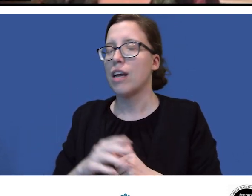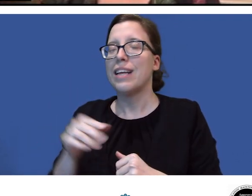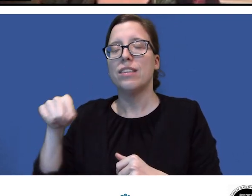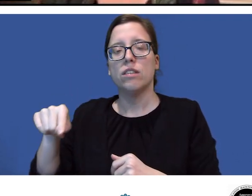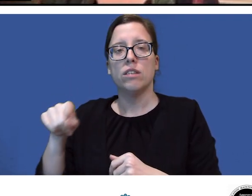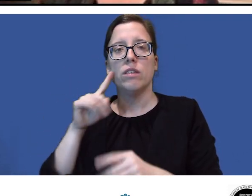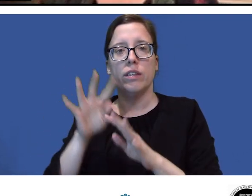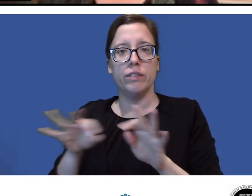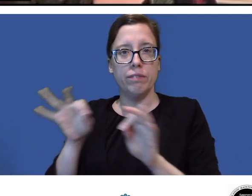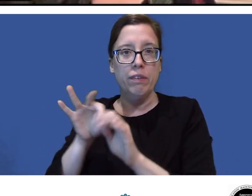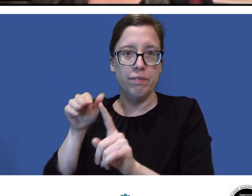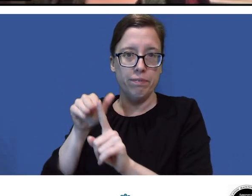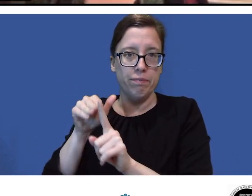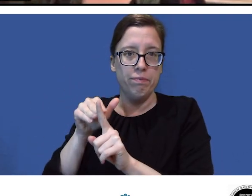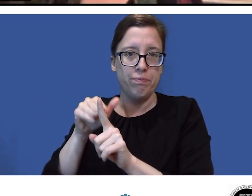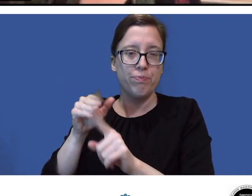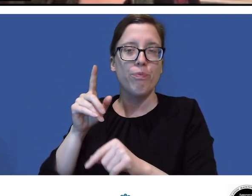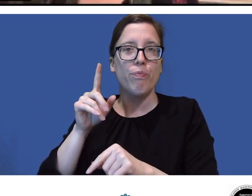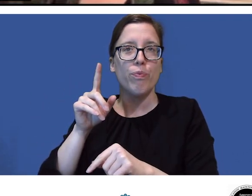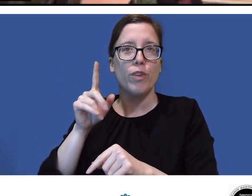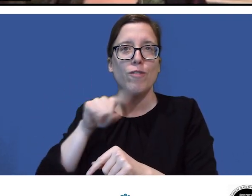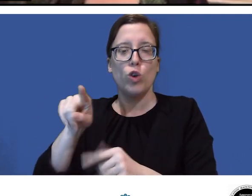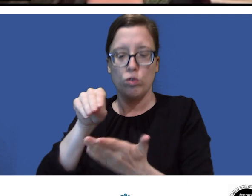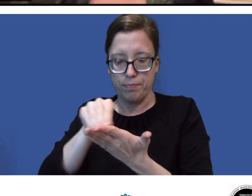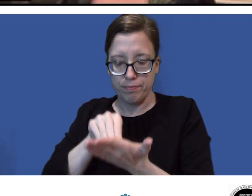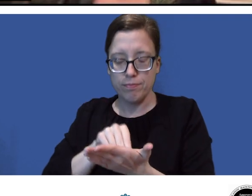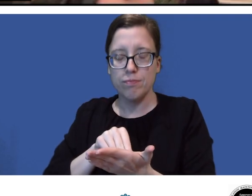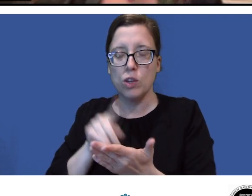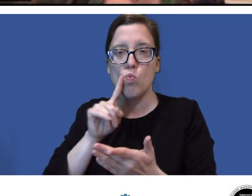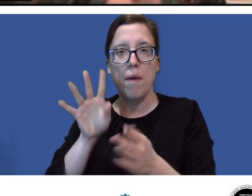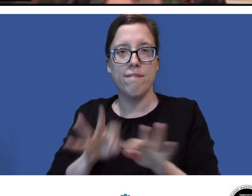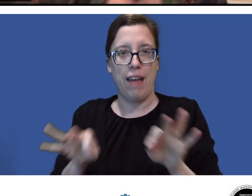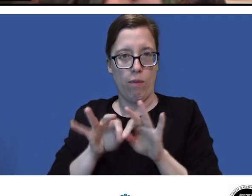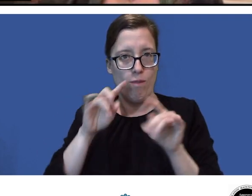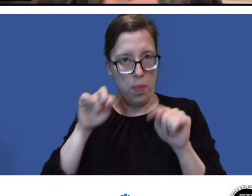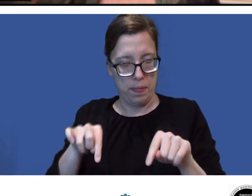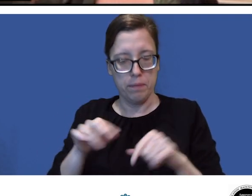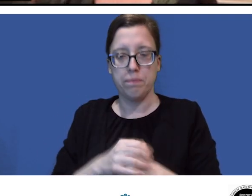So there are six learning targets or objectives for this session.